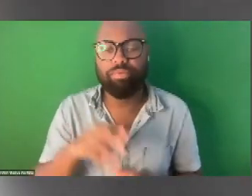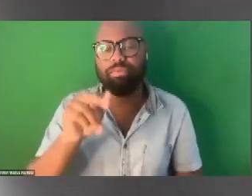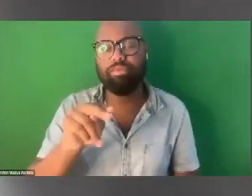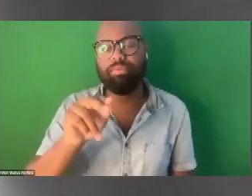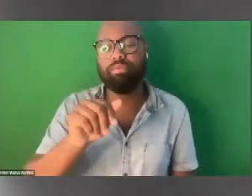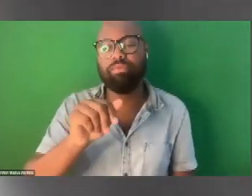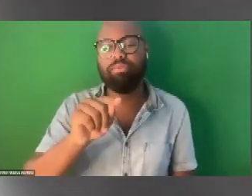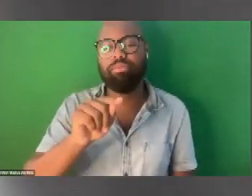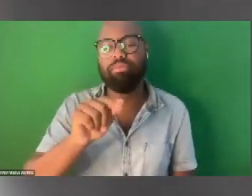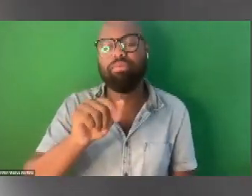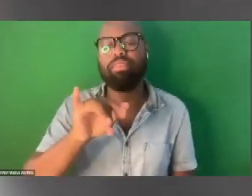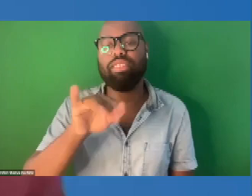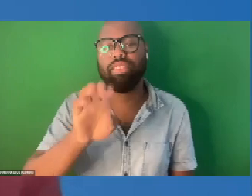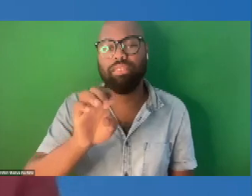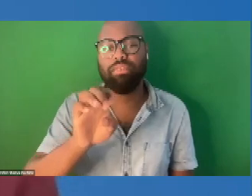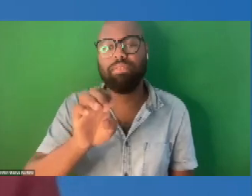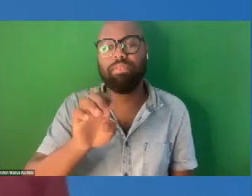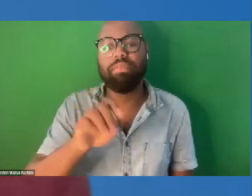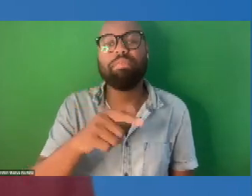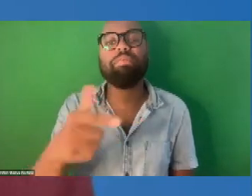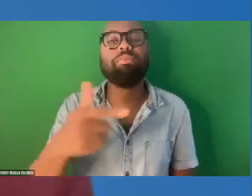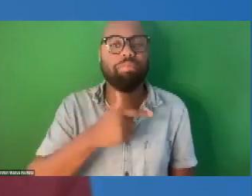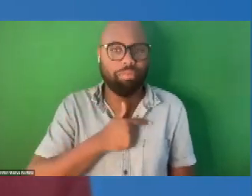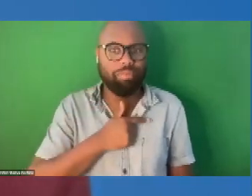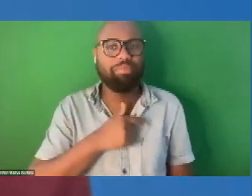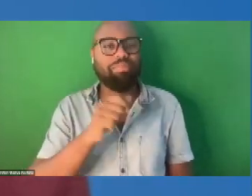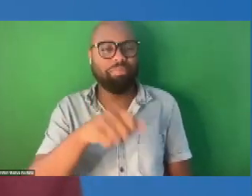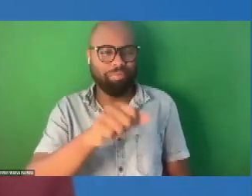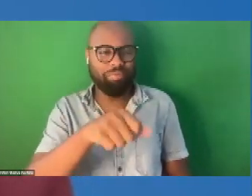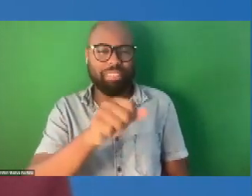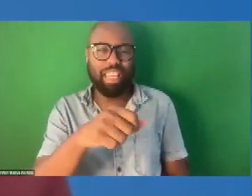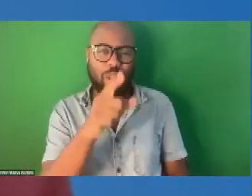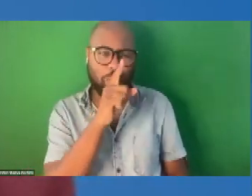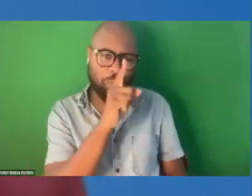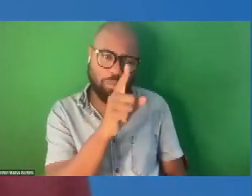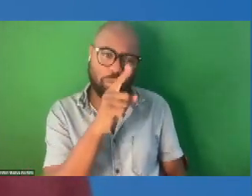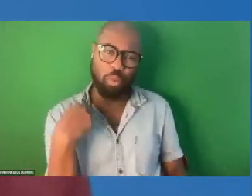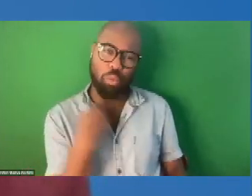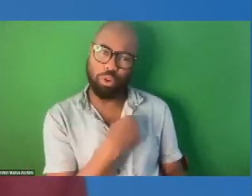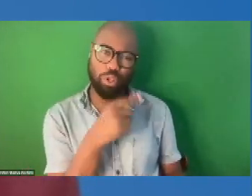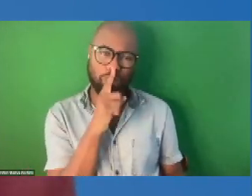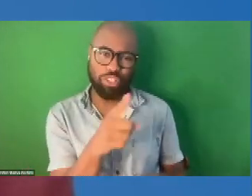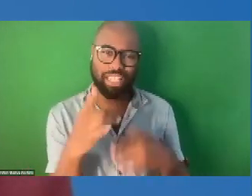Yeah, We're really excited about certainly,